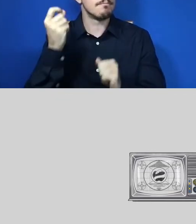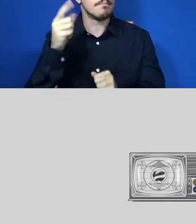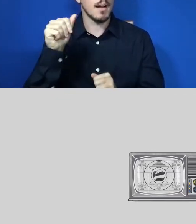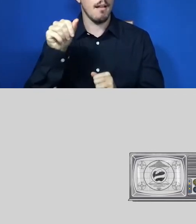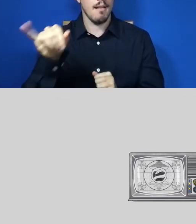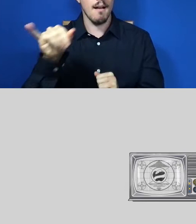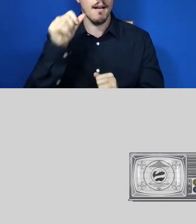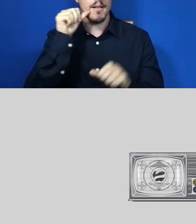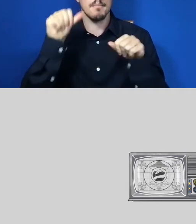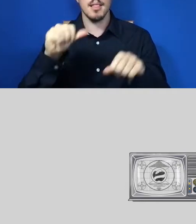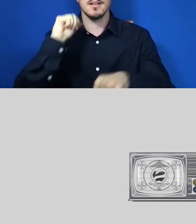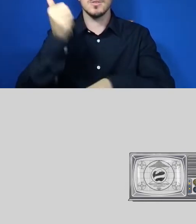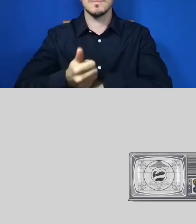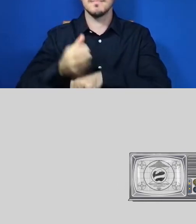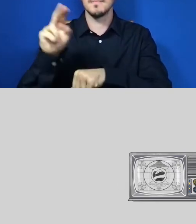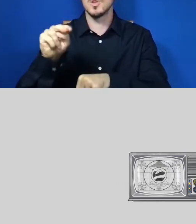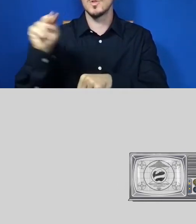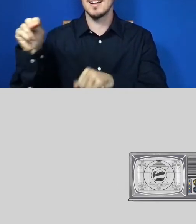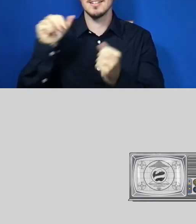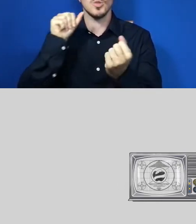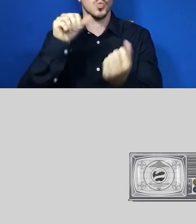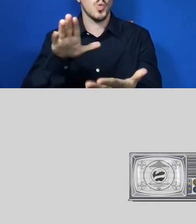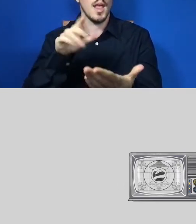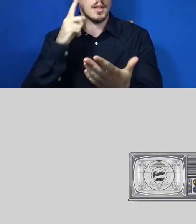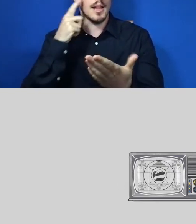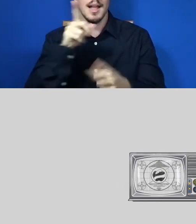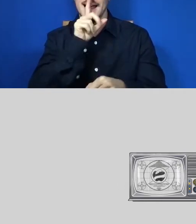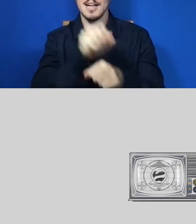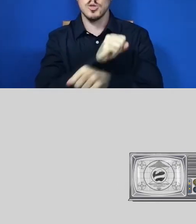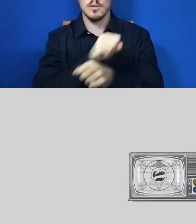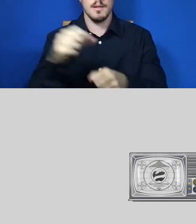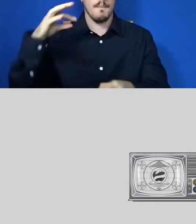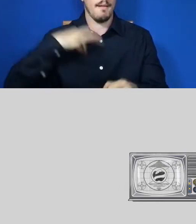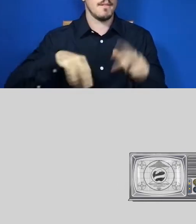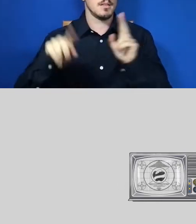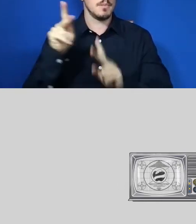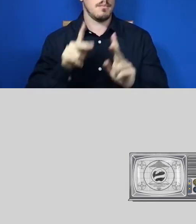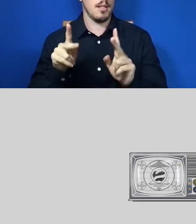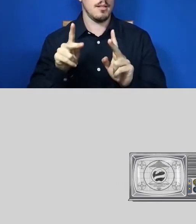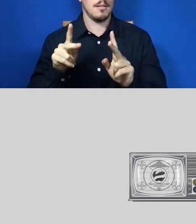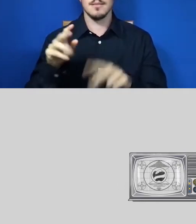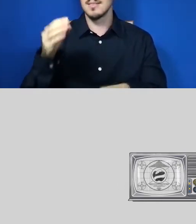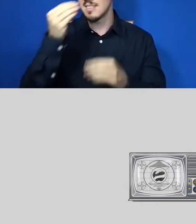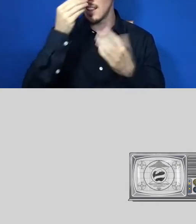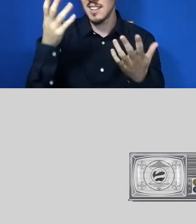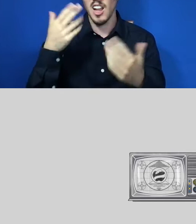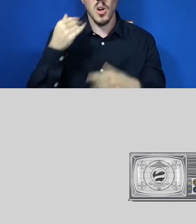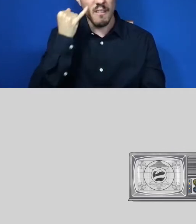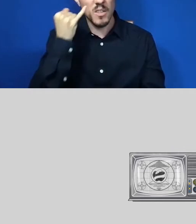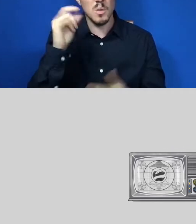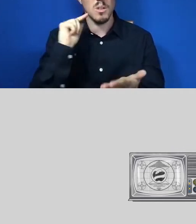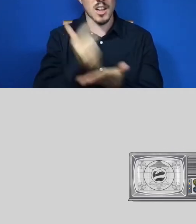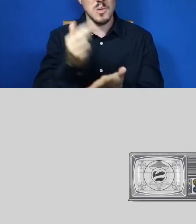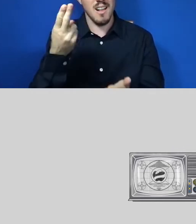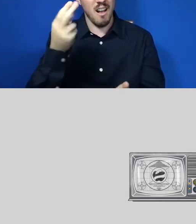and an ability to implement neural networks in a way such that it is actually useful. He doesn't even care if you graduated high school